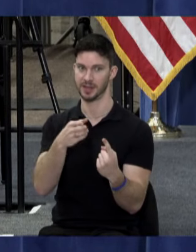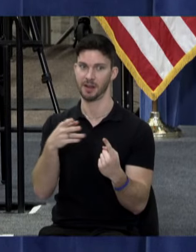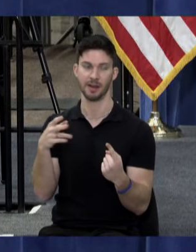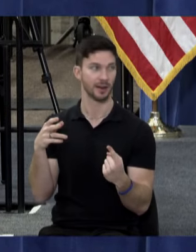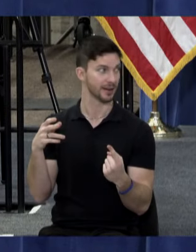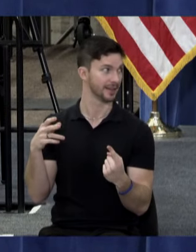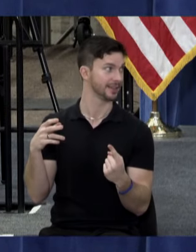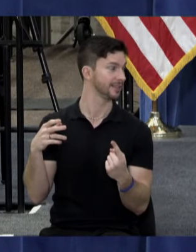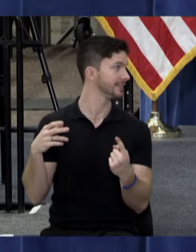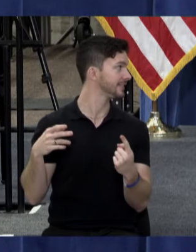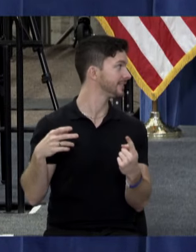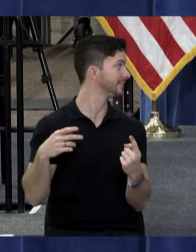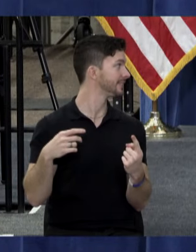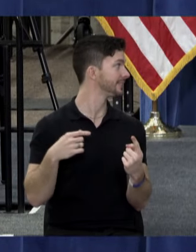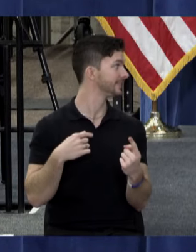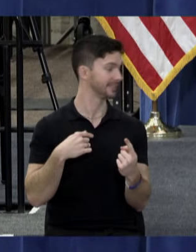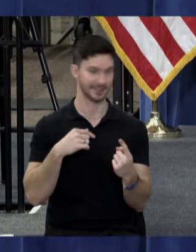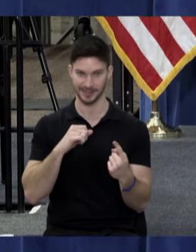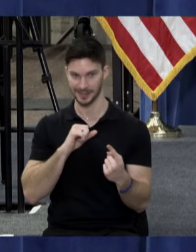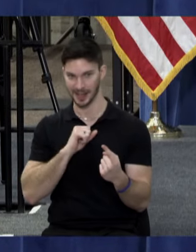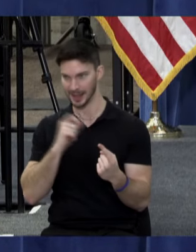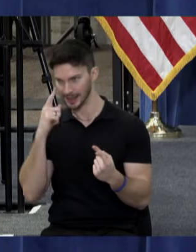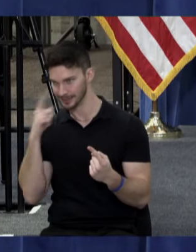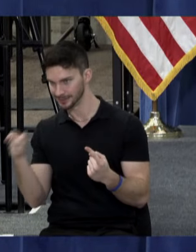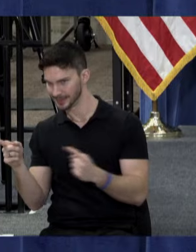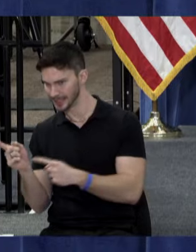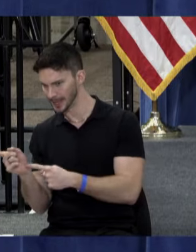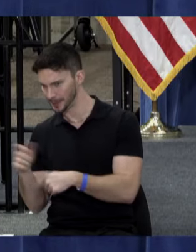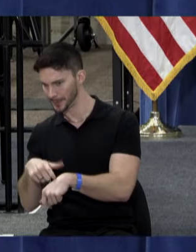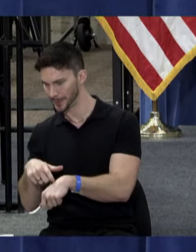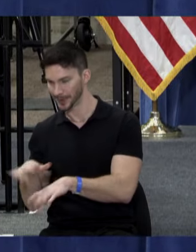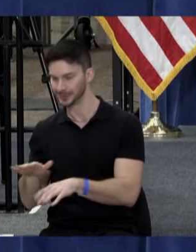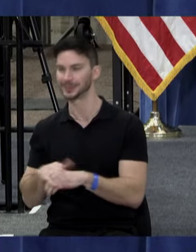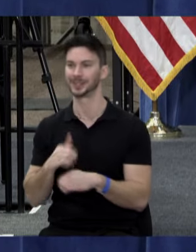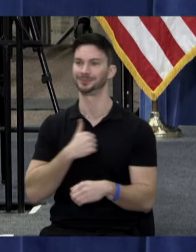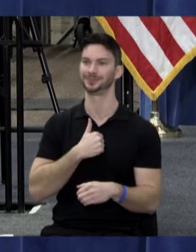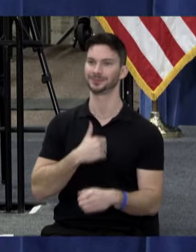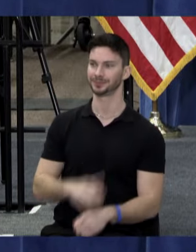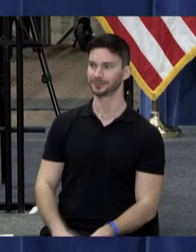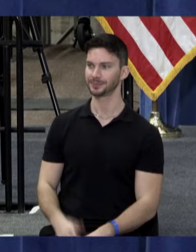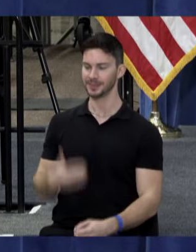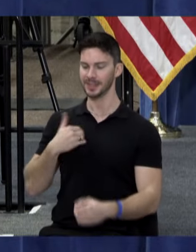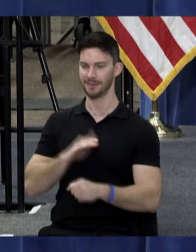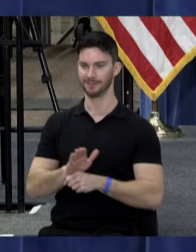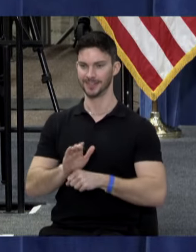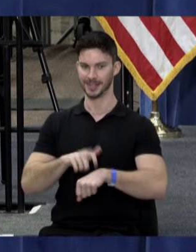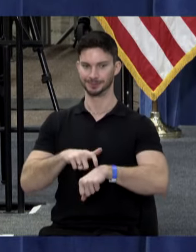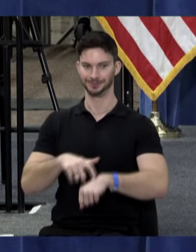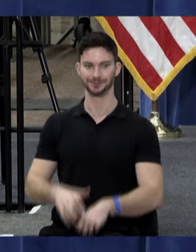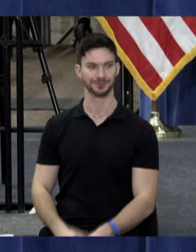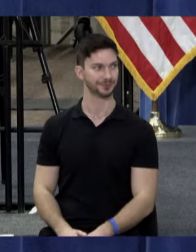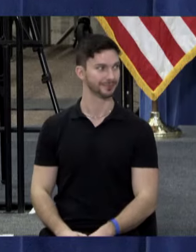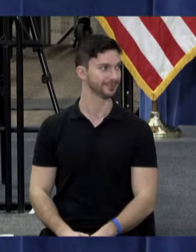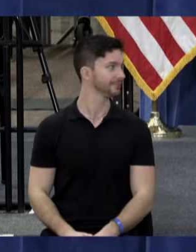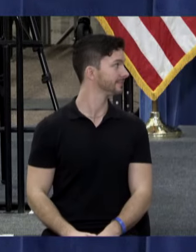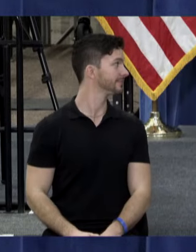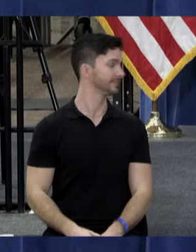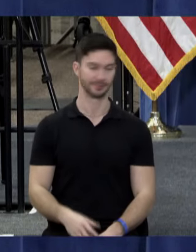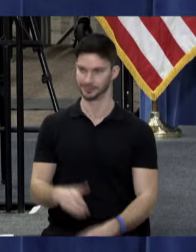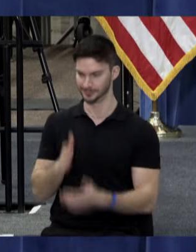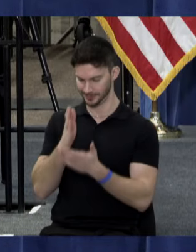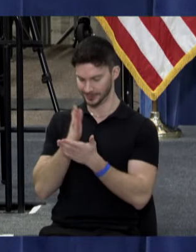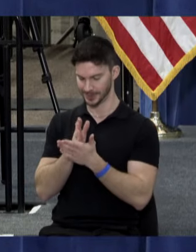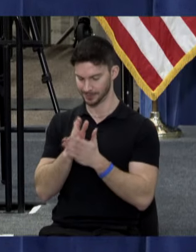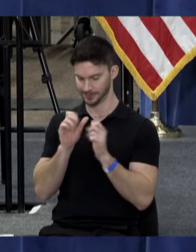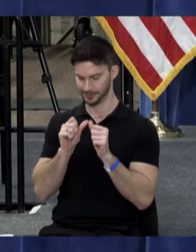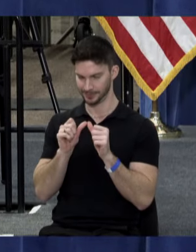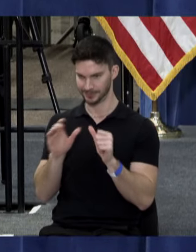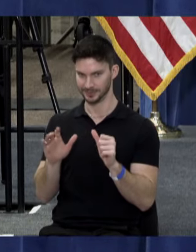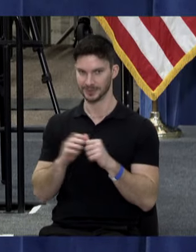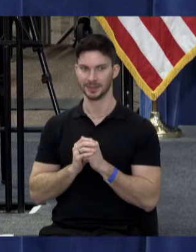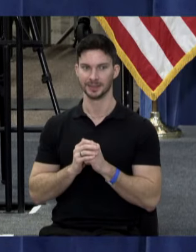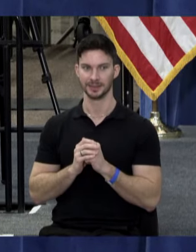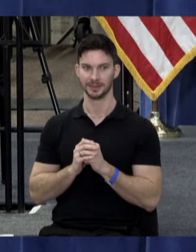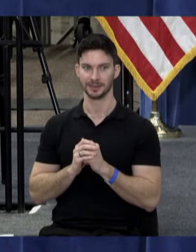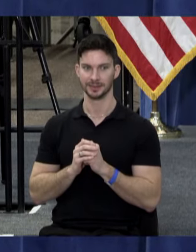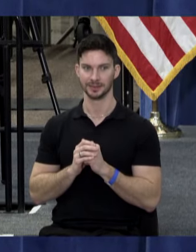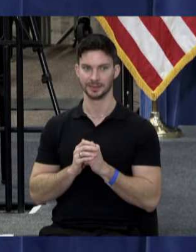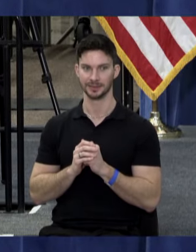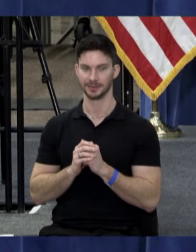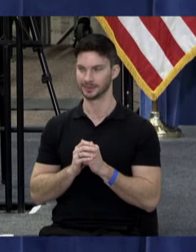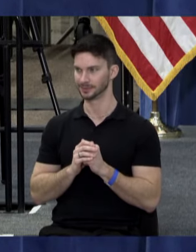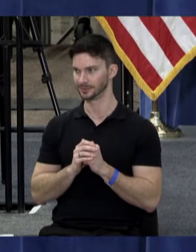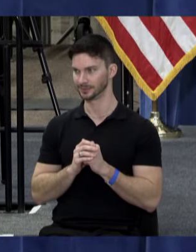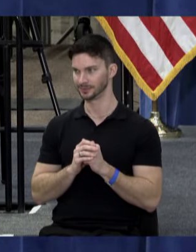I'm not even halfway through. Okay, anyway, so I have sorry. Anyway,